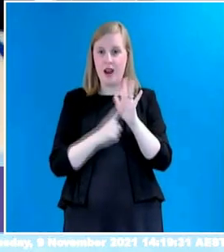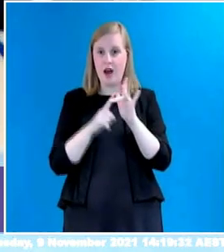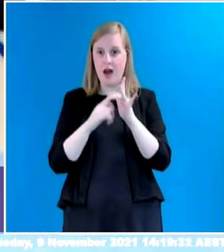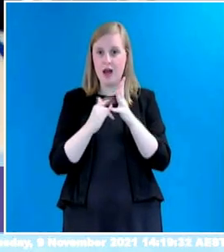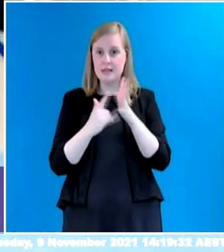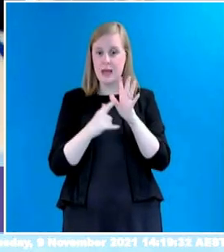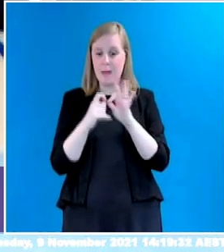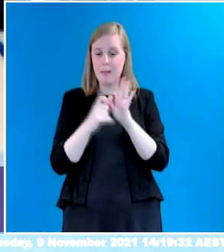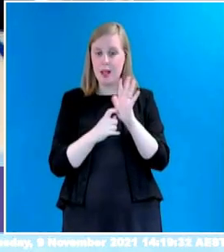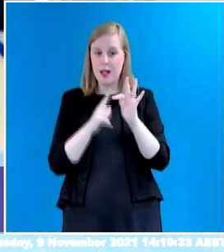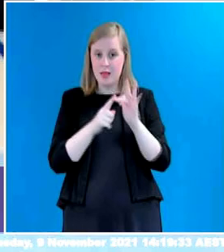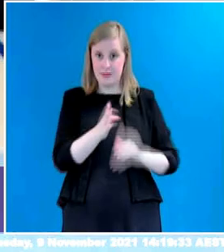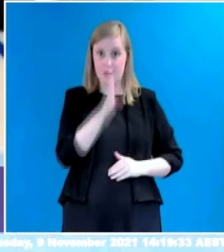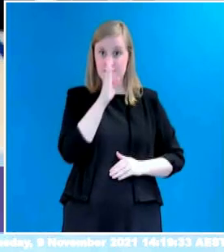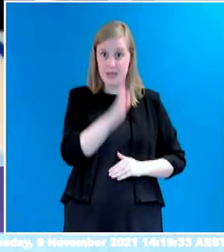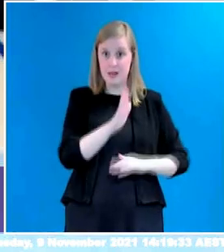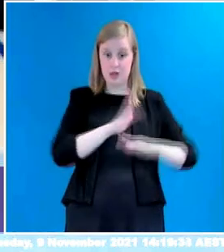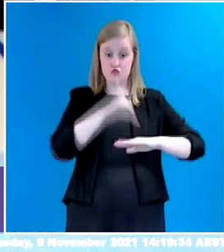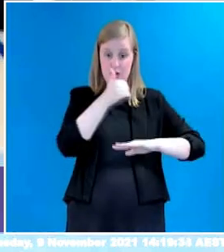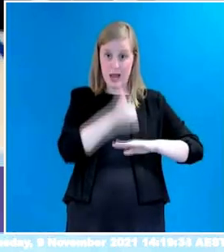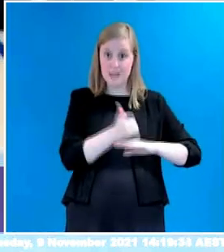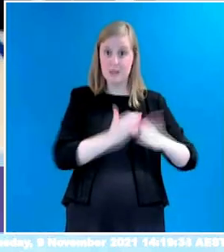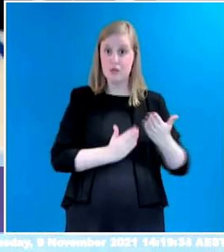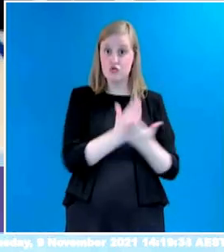and territories laws were already in conformity.